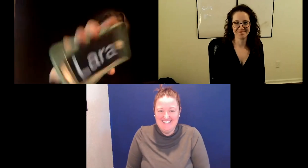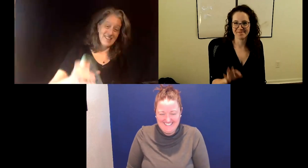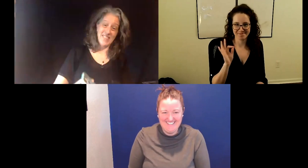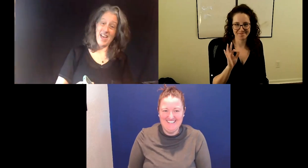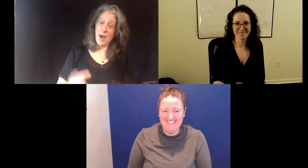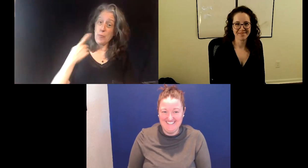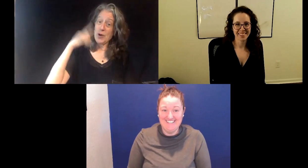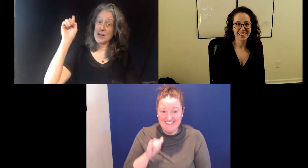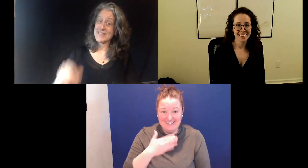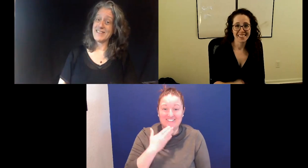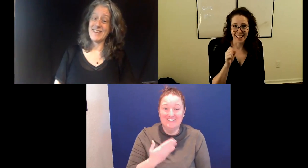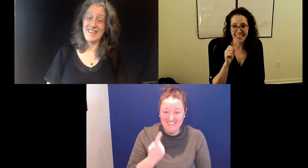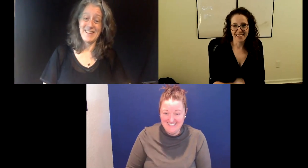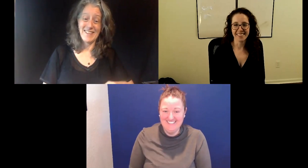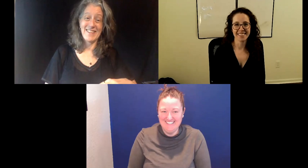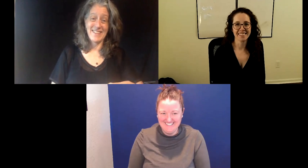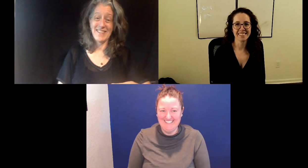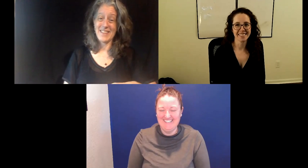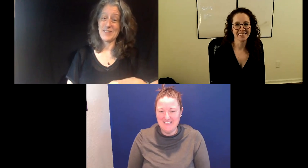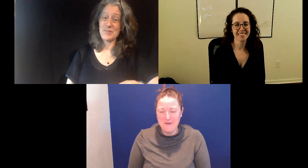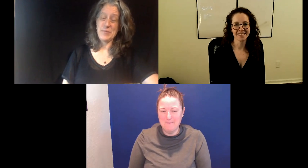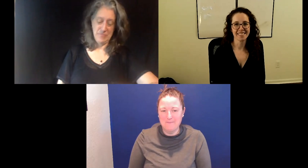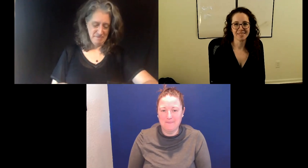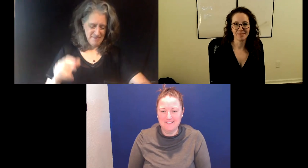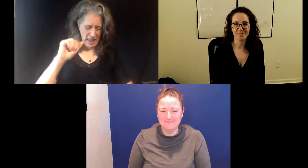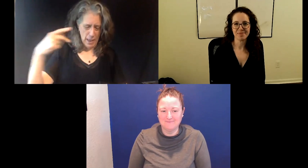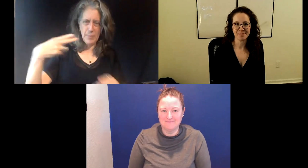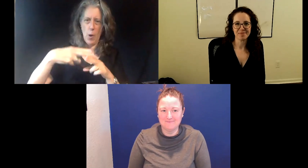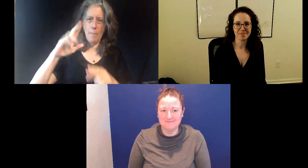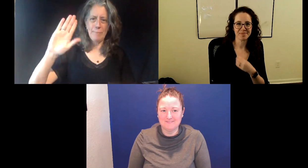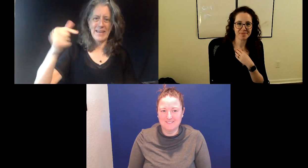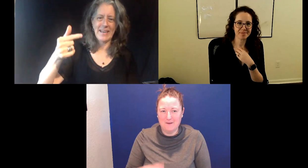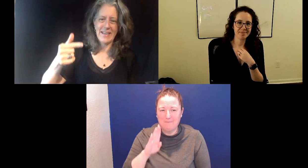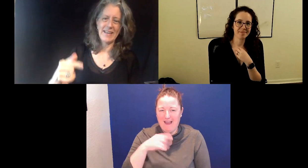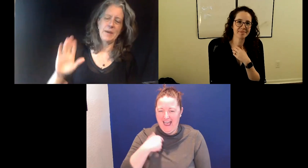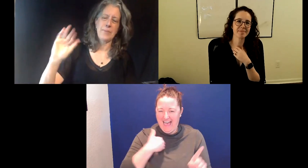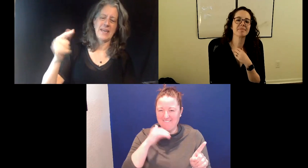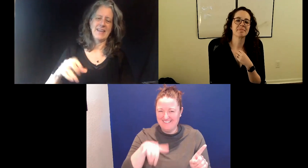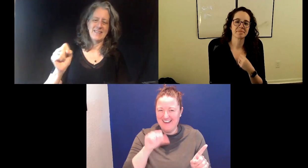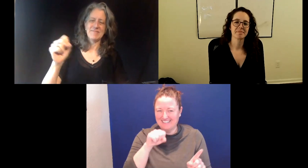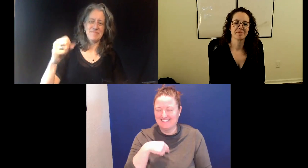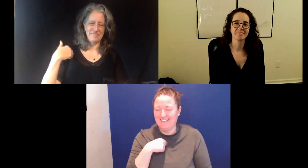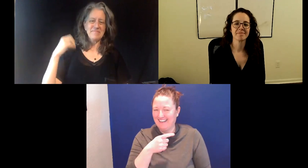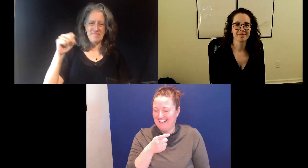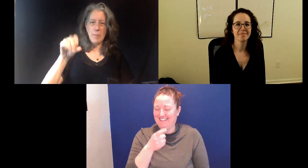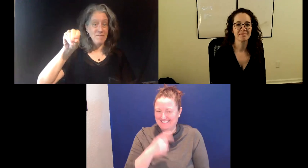i love that yes yeah it works yeah so the flashing on the app it's an app actually